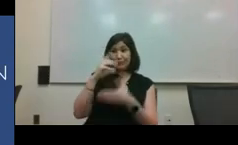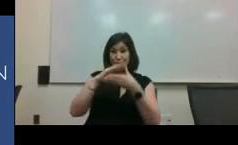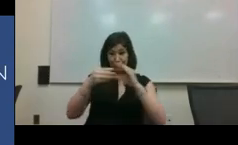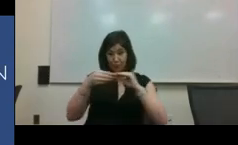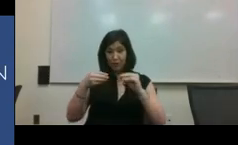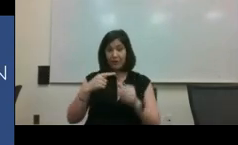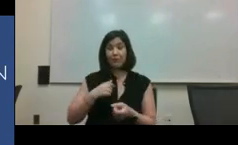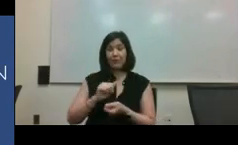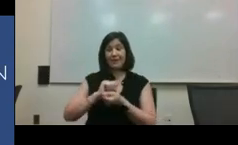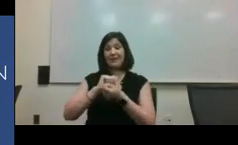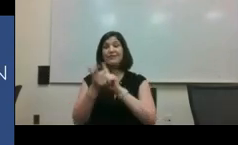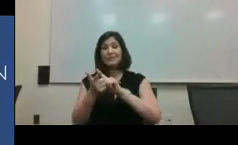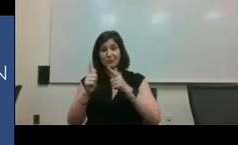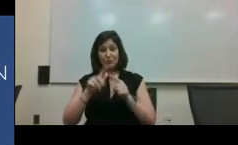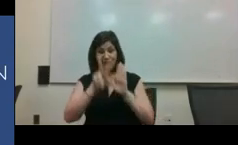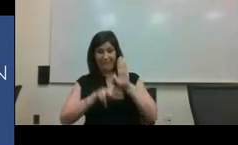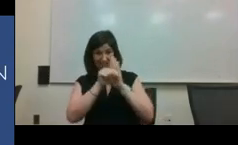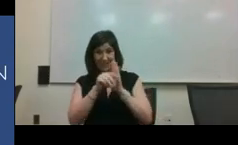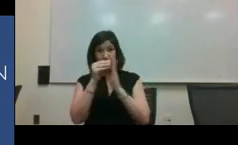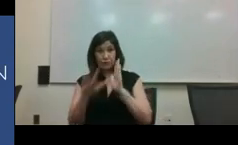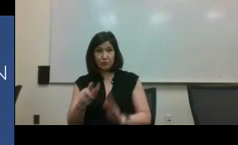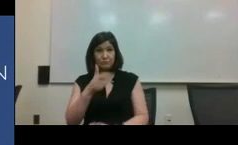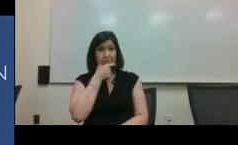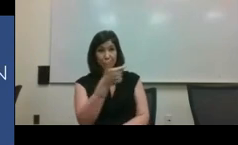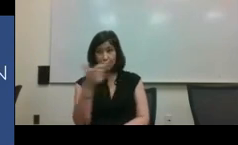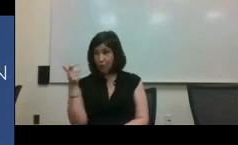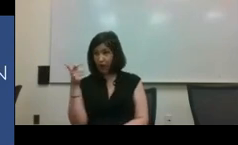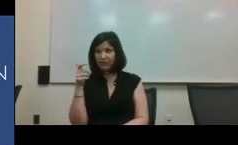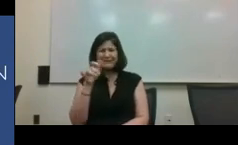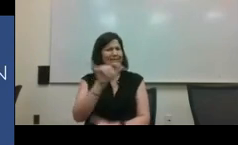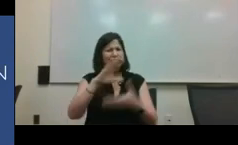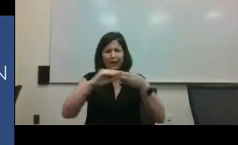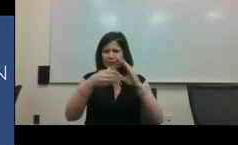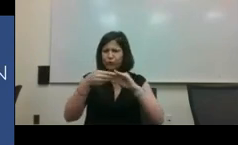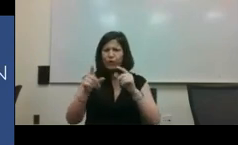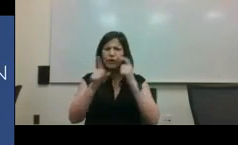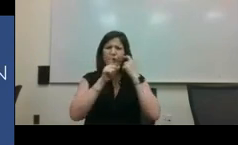We turned it into a video, we let the student watch the video. So, it was the same story, a really interesting story.